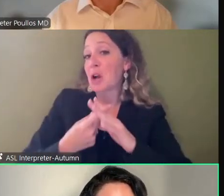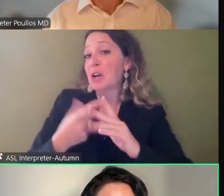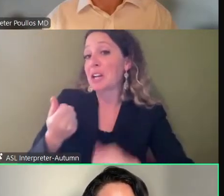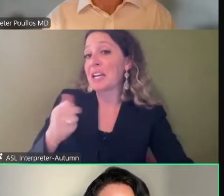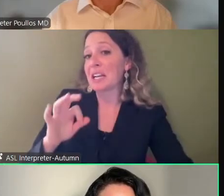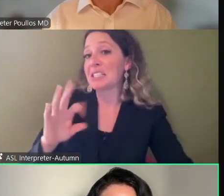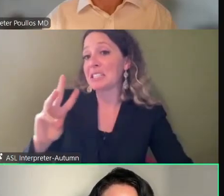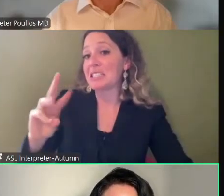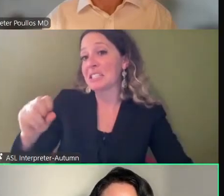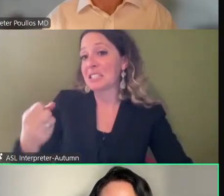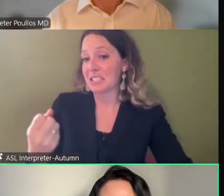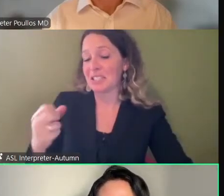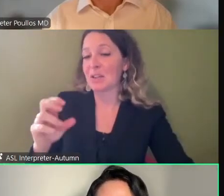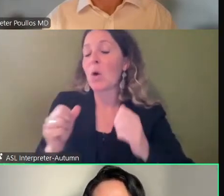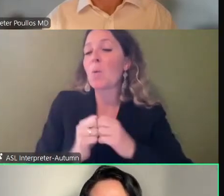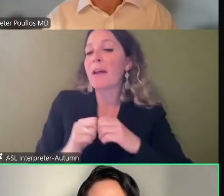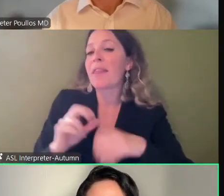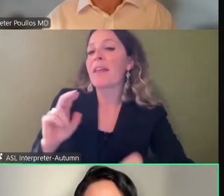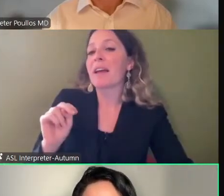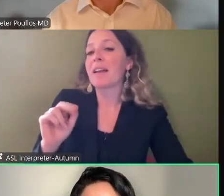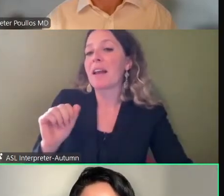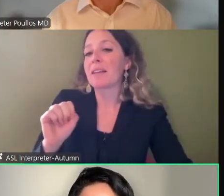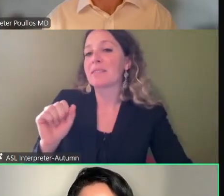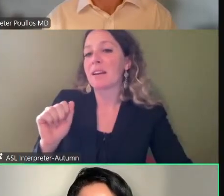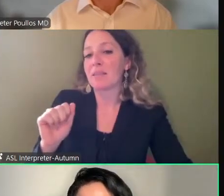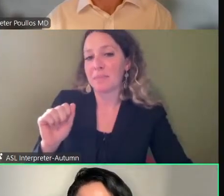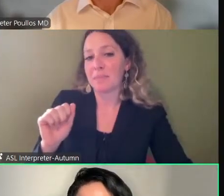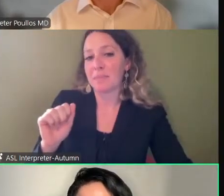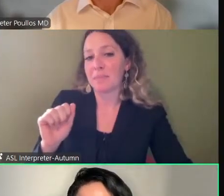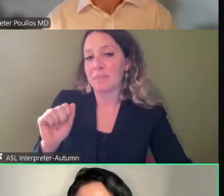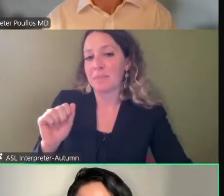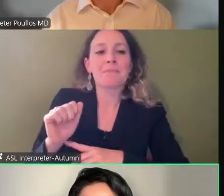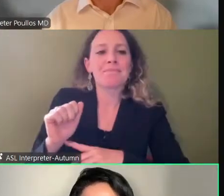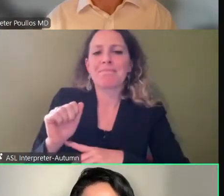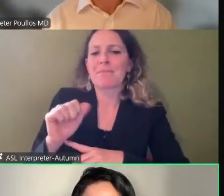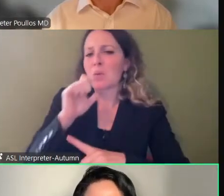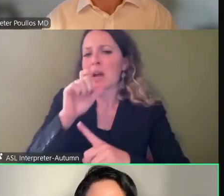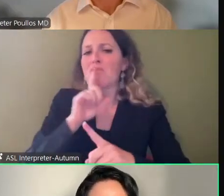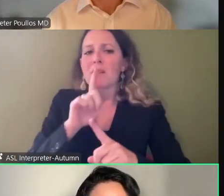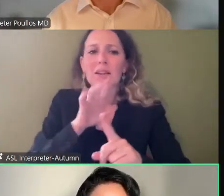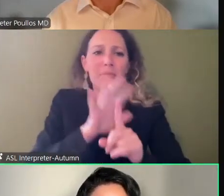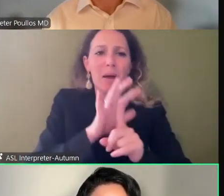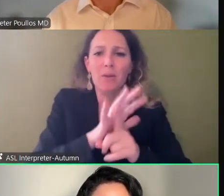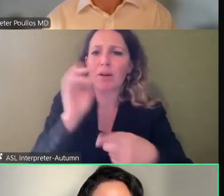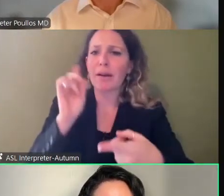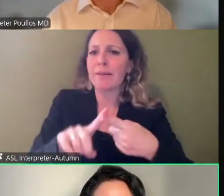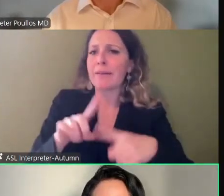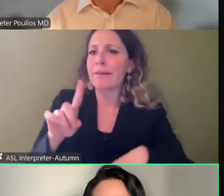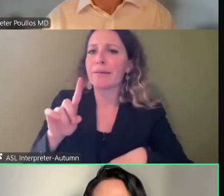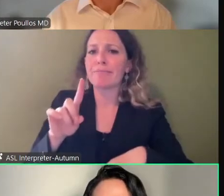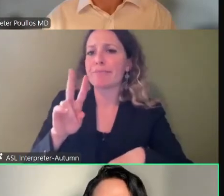and it hadn't really gained popularity or until the 2000s. And by the time